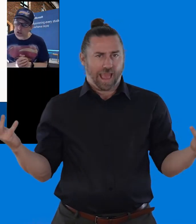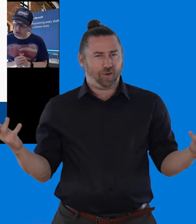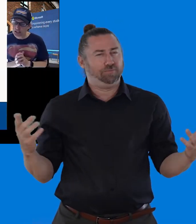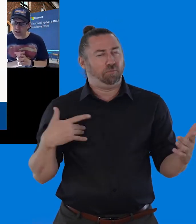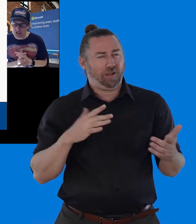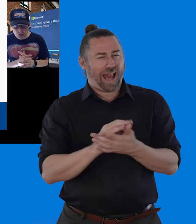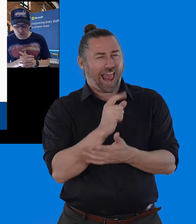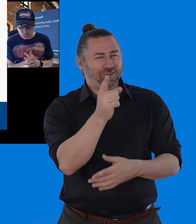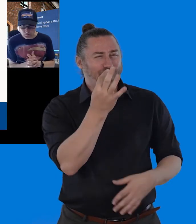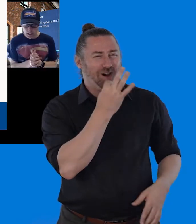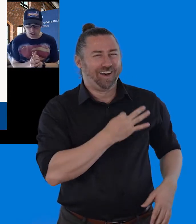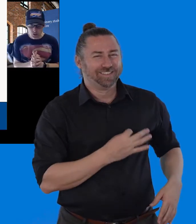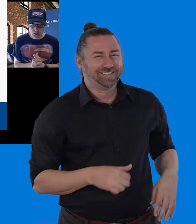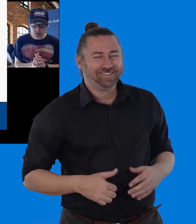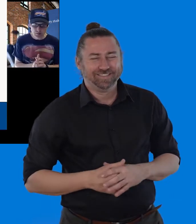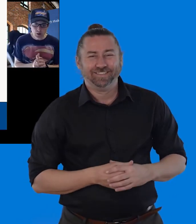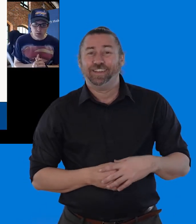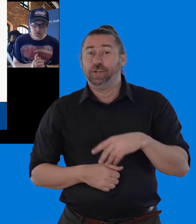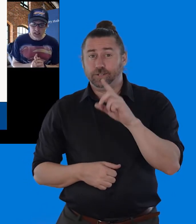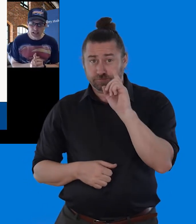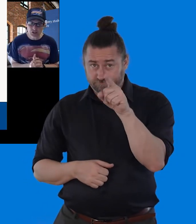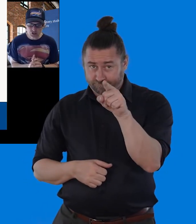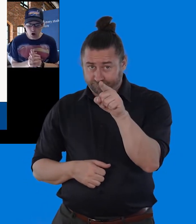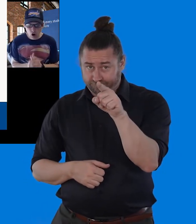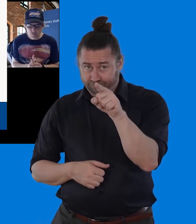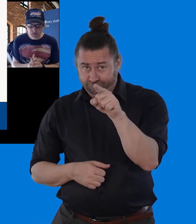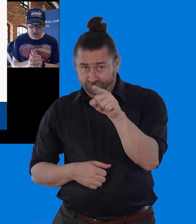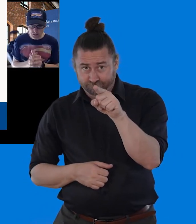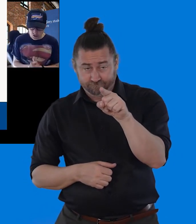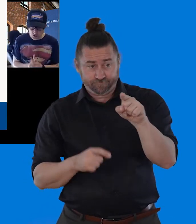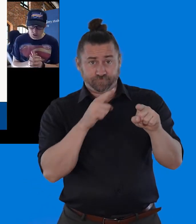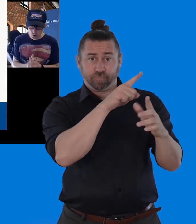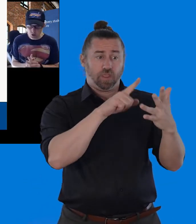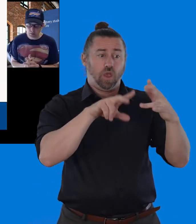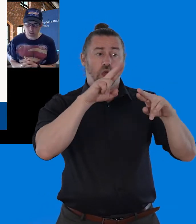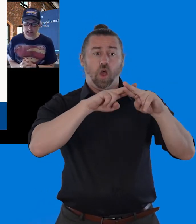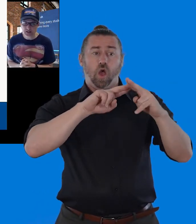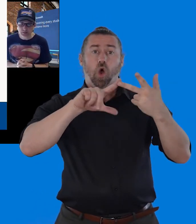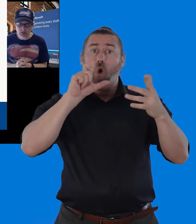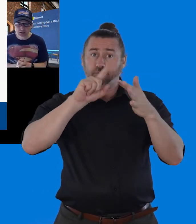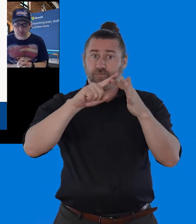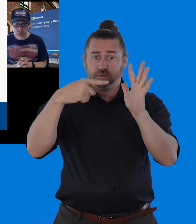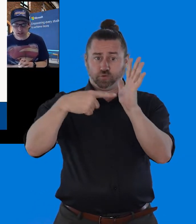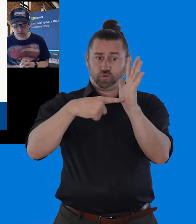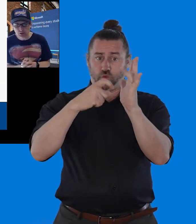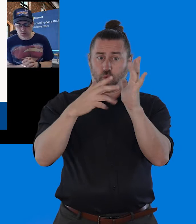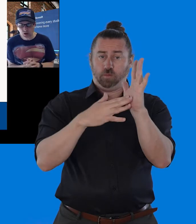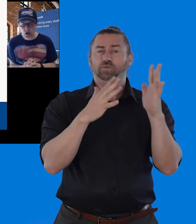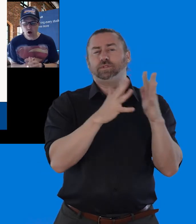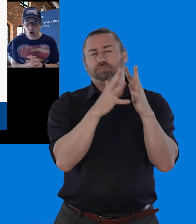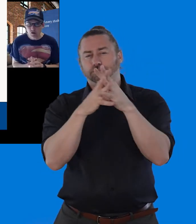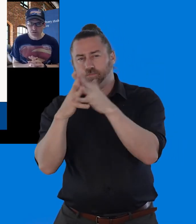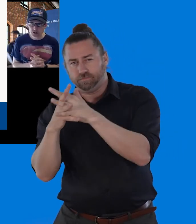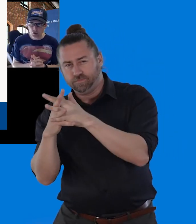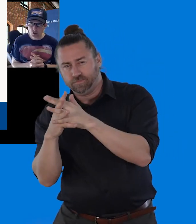What you need to do is you need to pop over here to office.com. Alright? So, www.office.com.